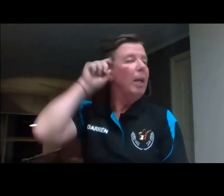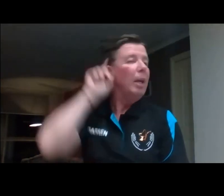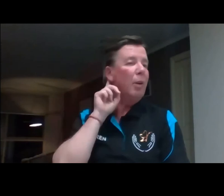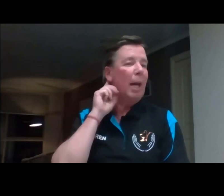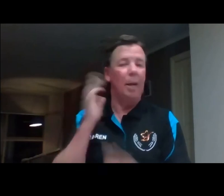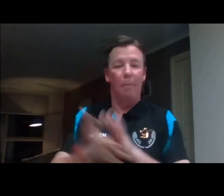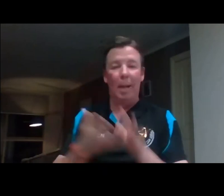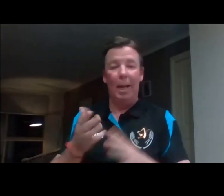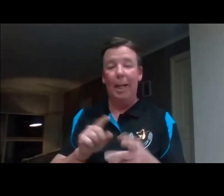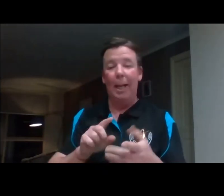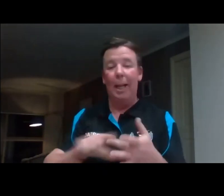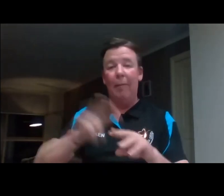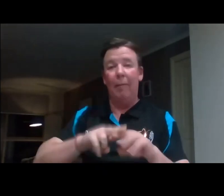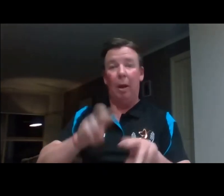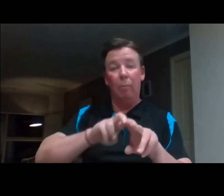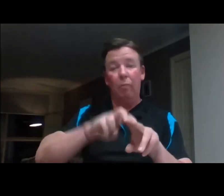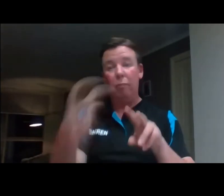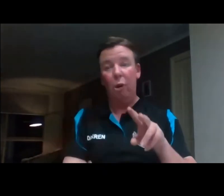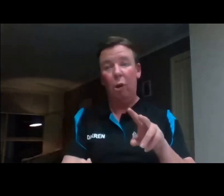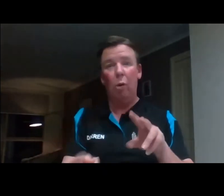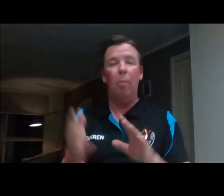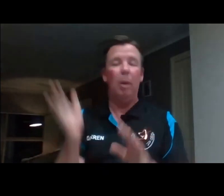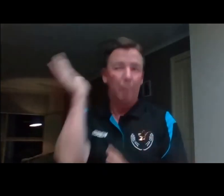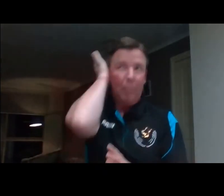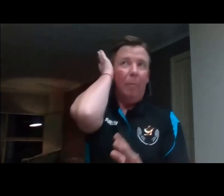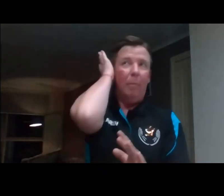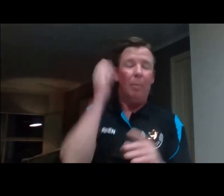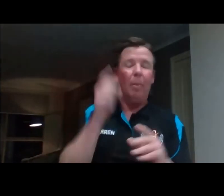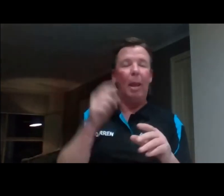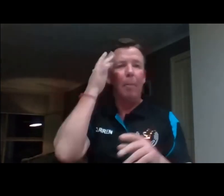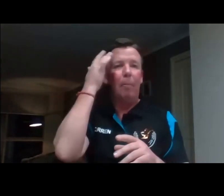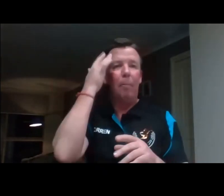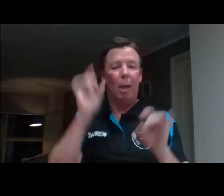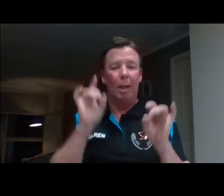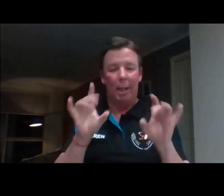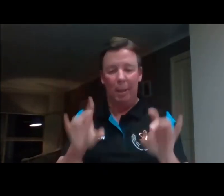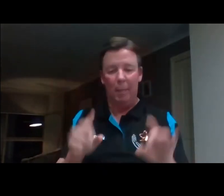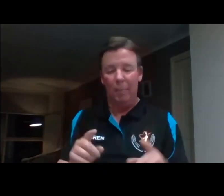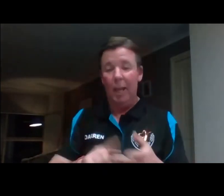Hearing aids mean a fall could [signs disaster] and brain damage.